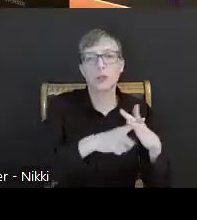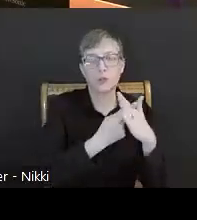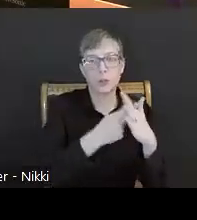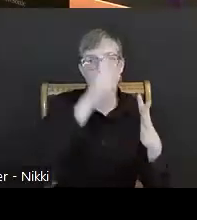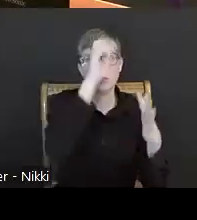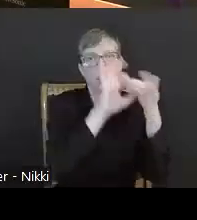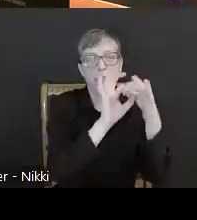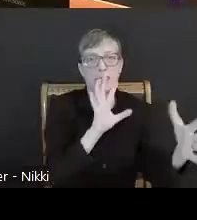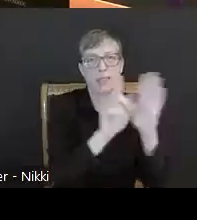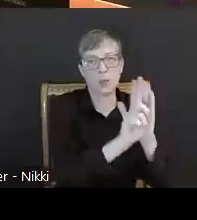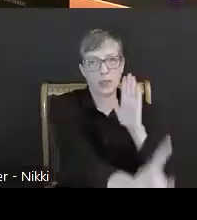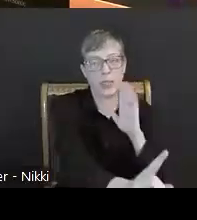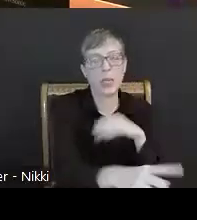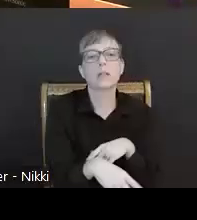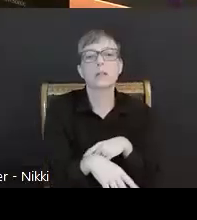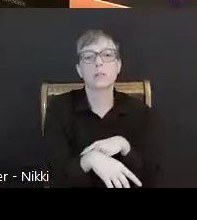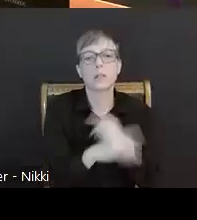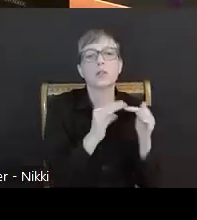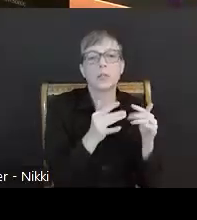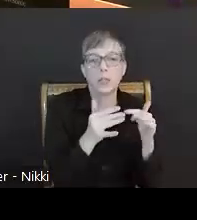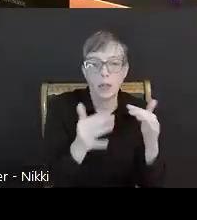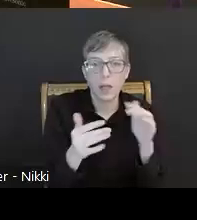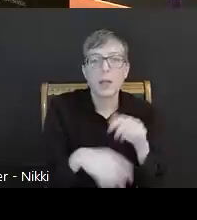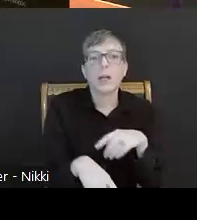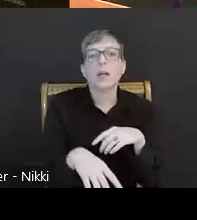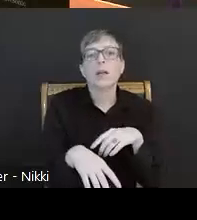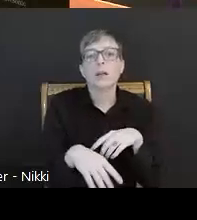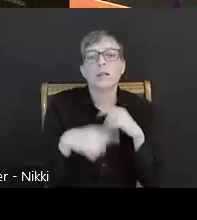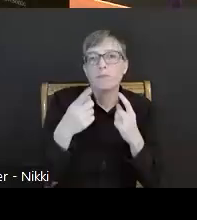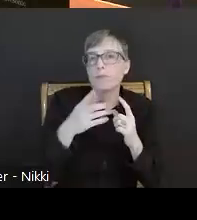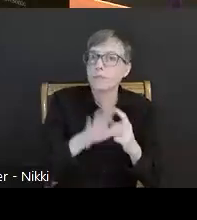and neglect by her mother who was clinically depressed throughout her childhood and reports